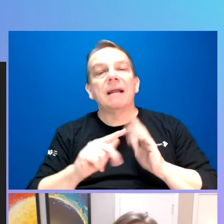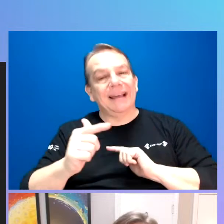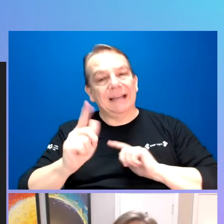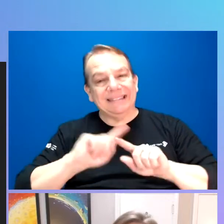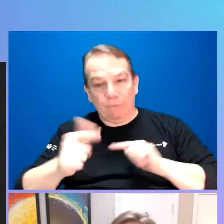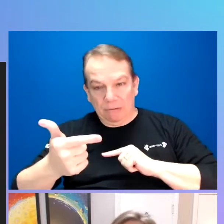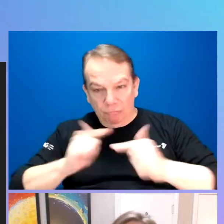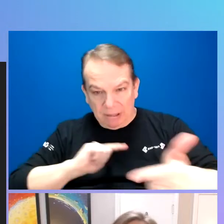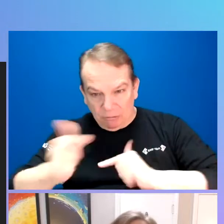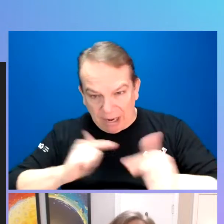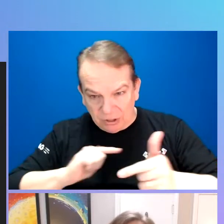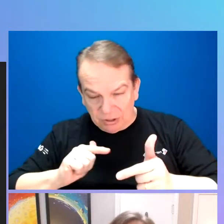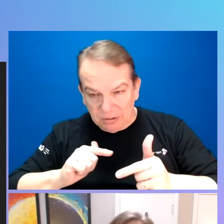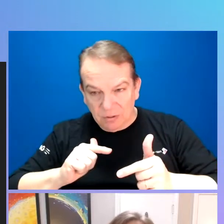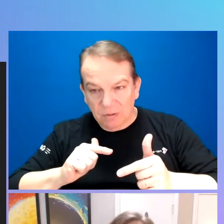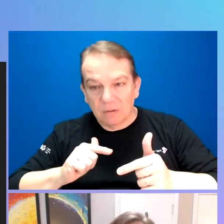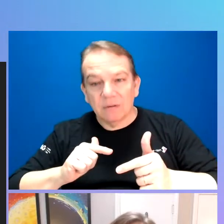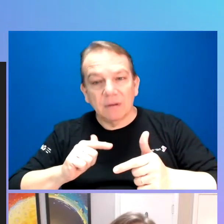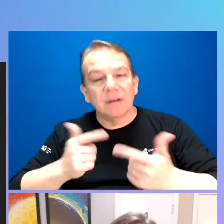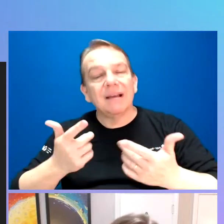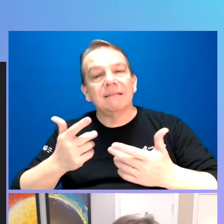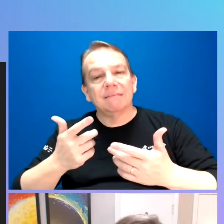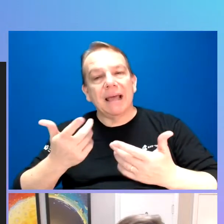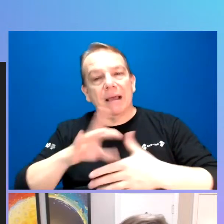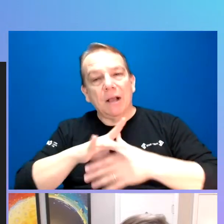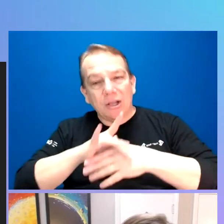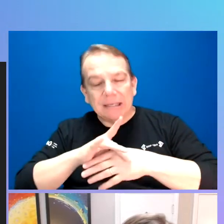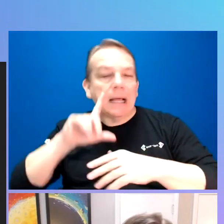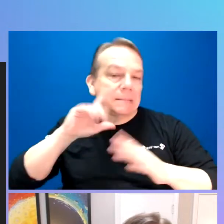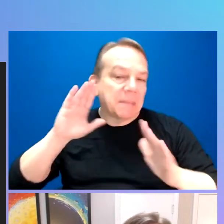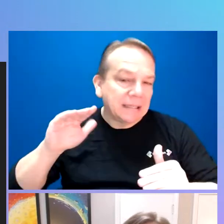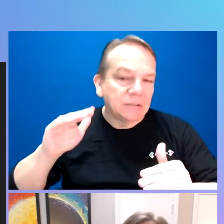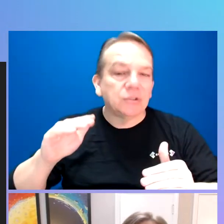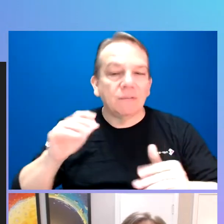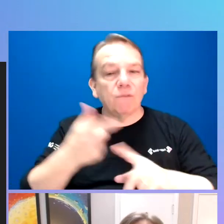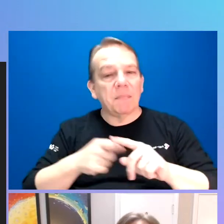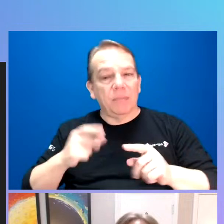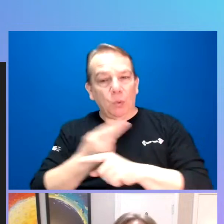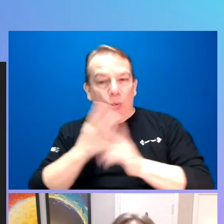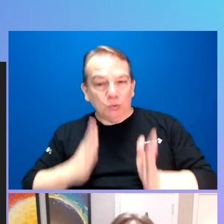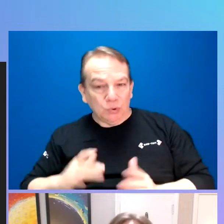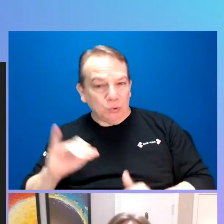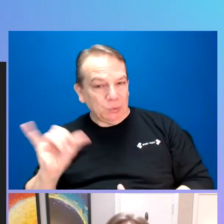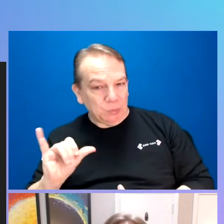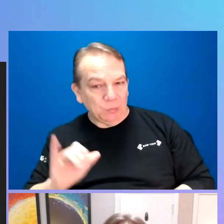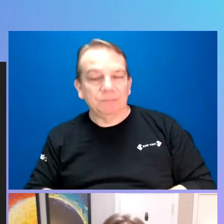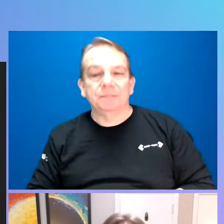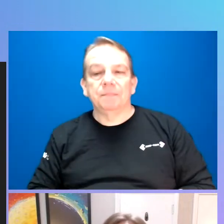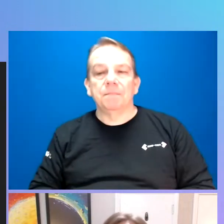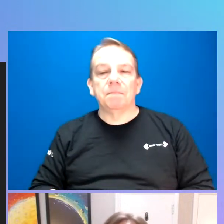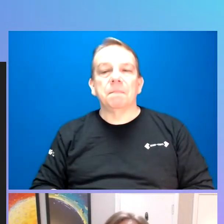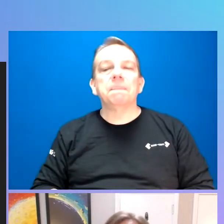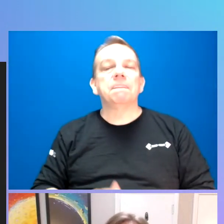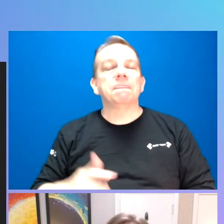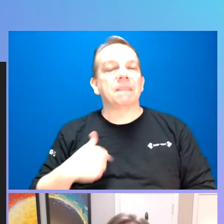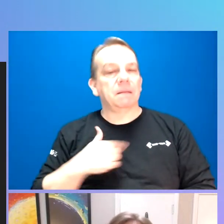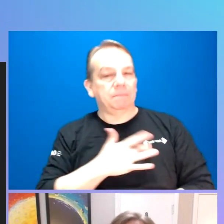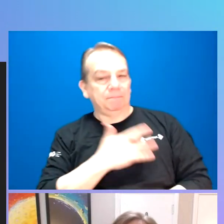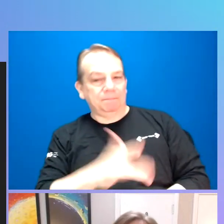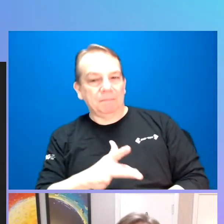on content or interaction and context expectations. So now I'm